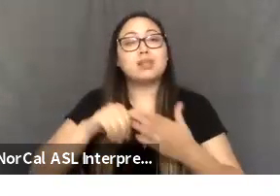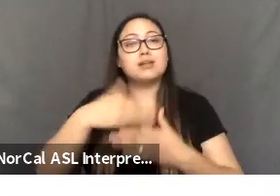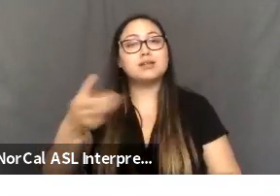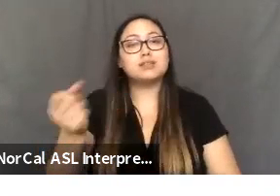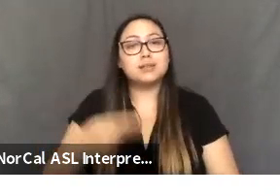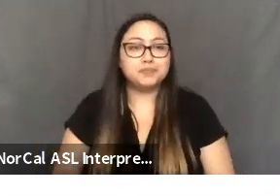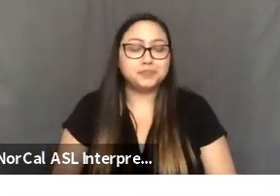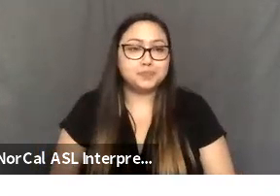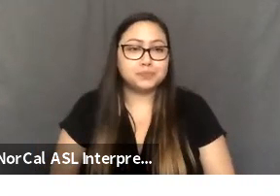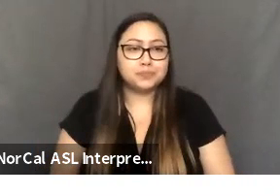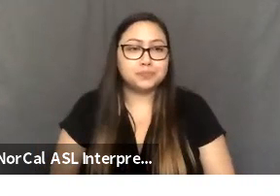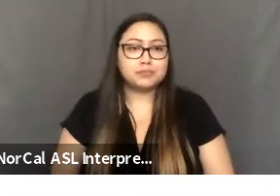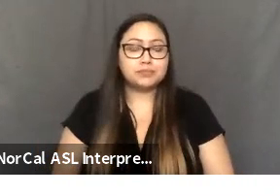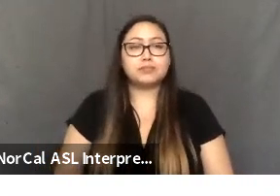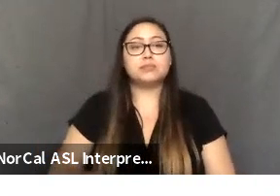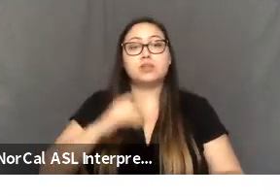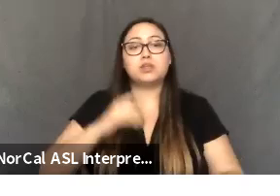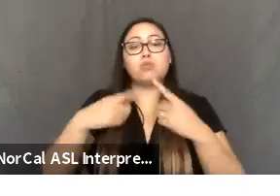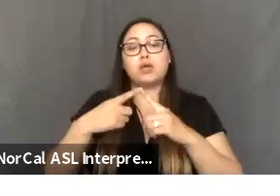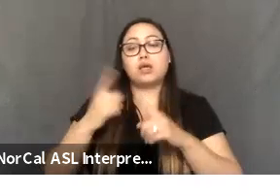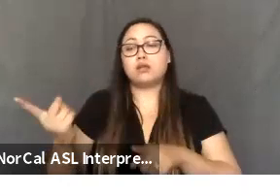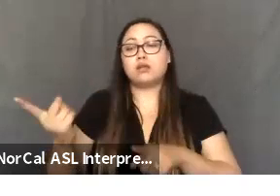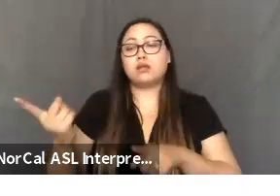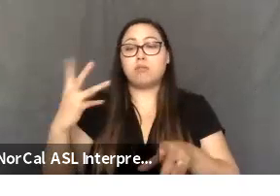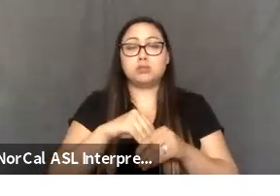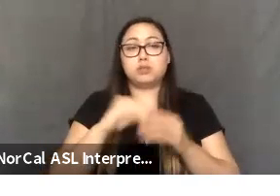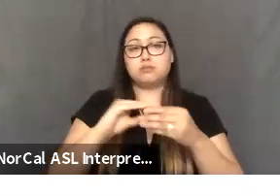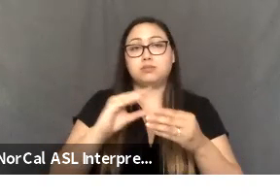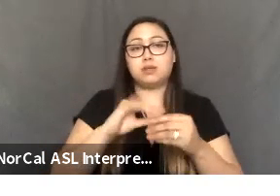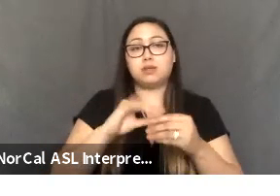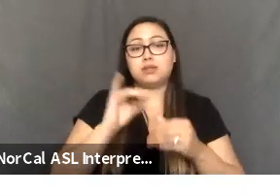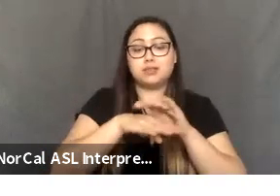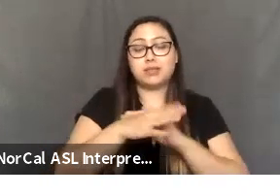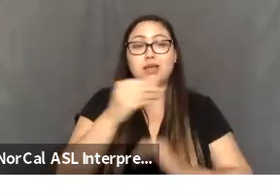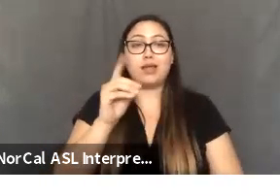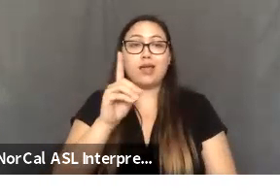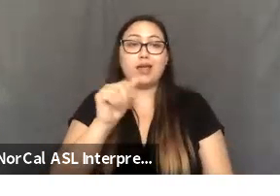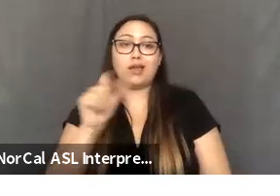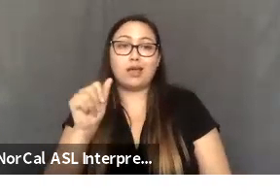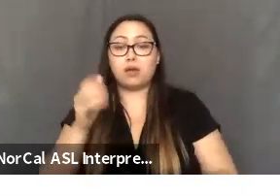When participants stated that accessibility and the ADA and persons with disabilities were